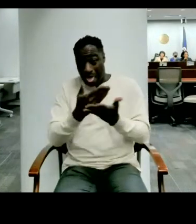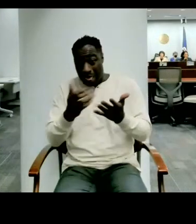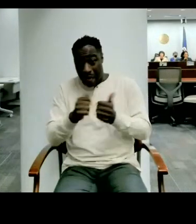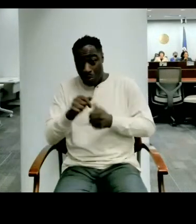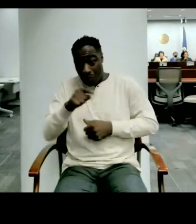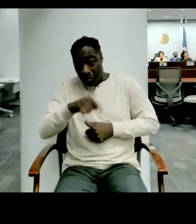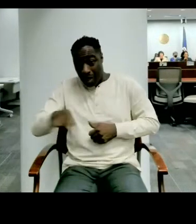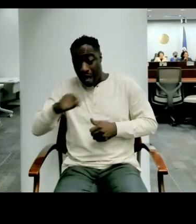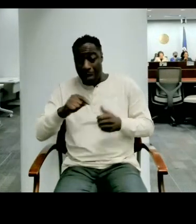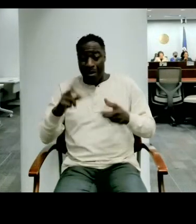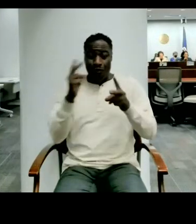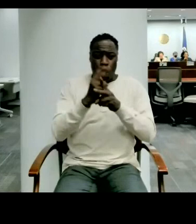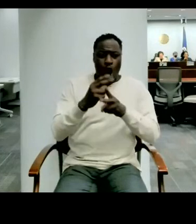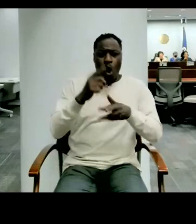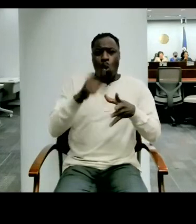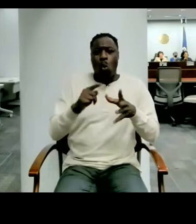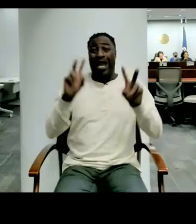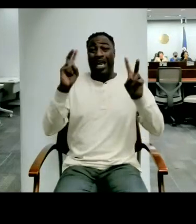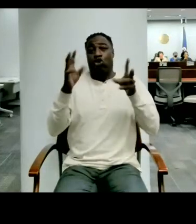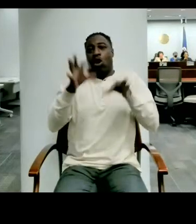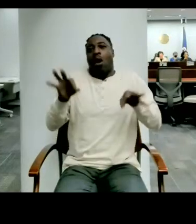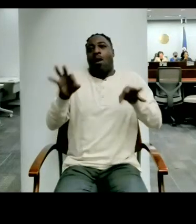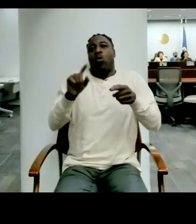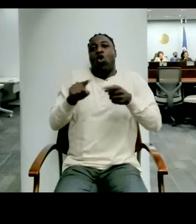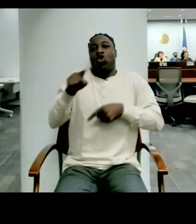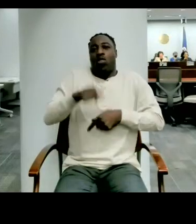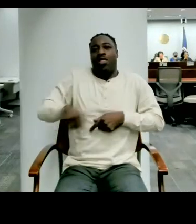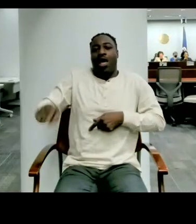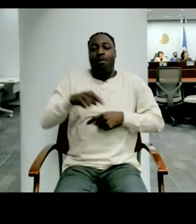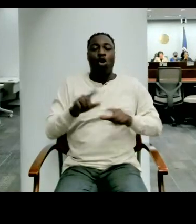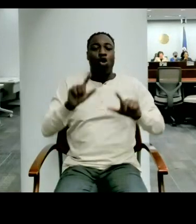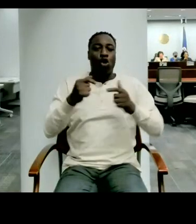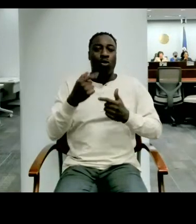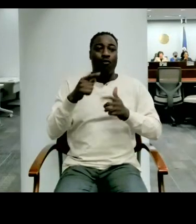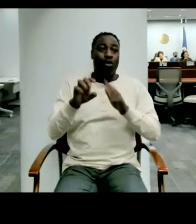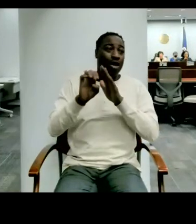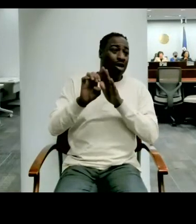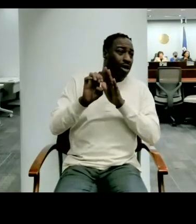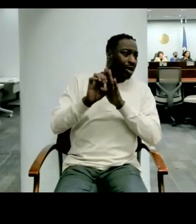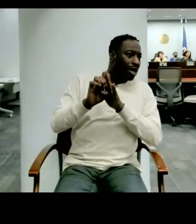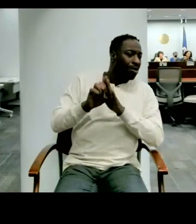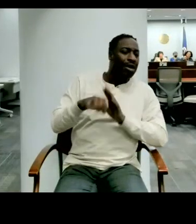at different times and to different groups. For example, the Sabbath day accommodations